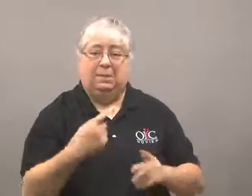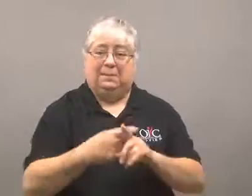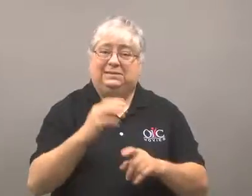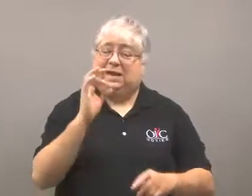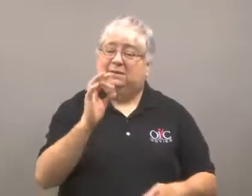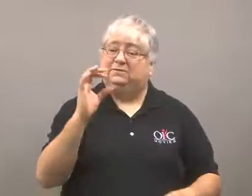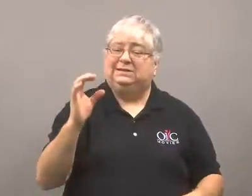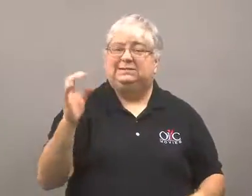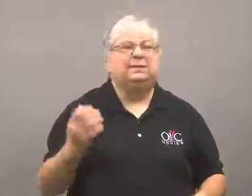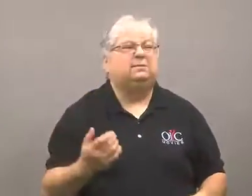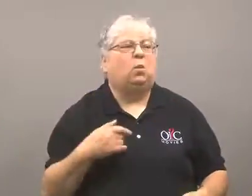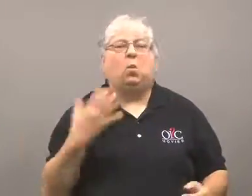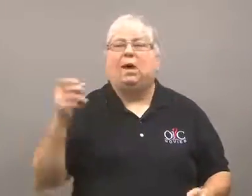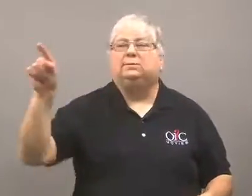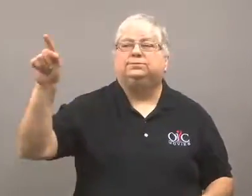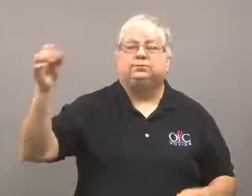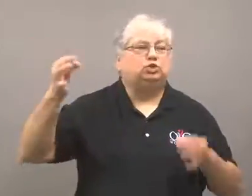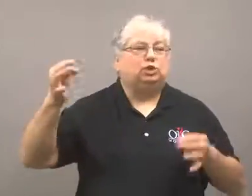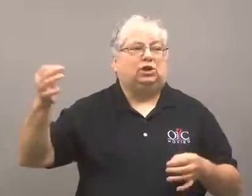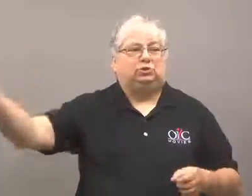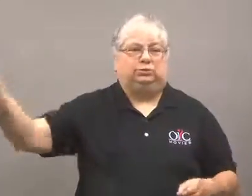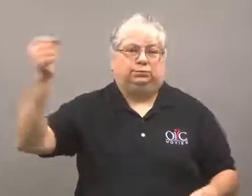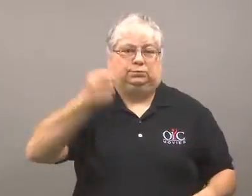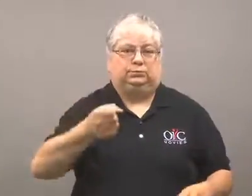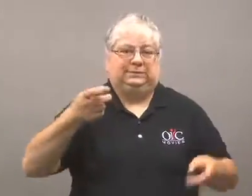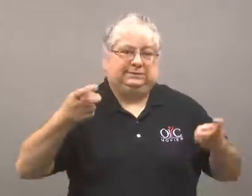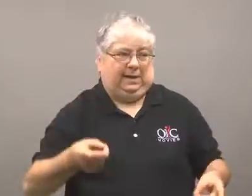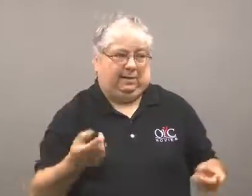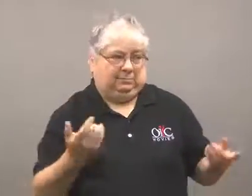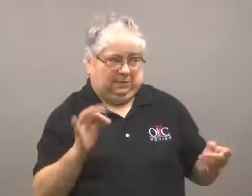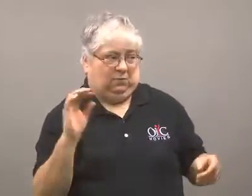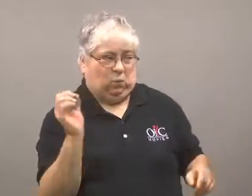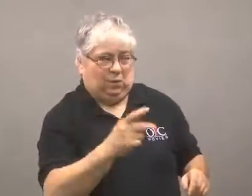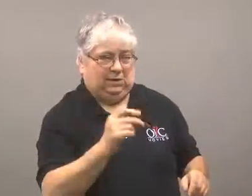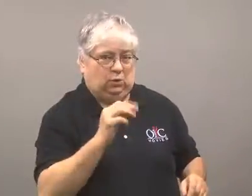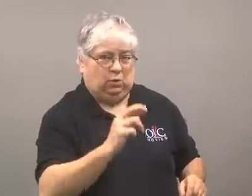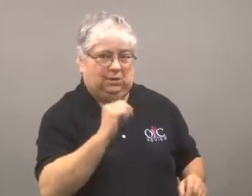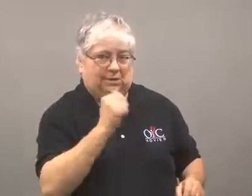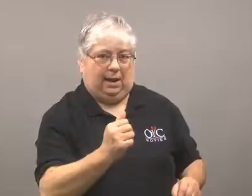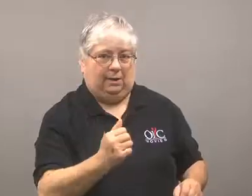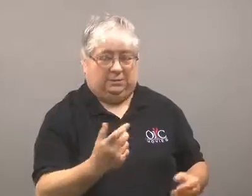The FCC wanted a judge to make a decision on it.